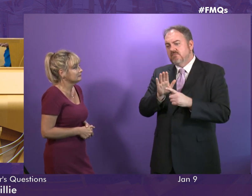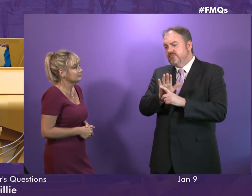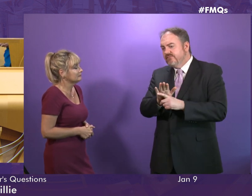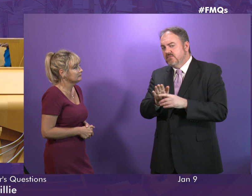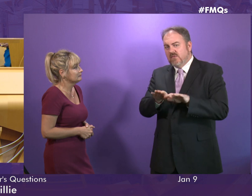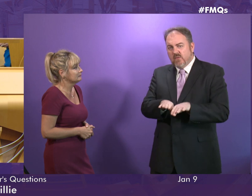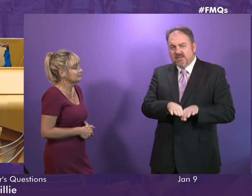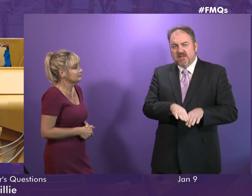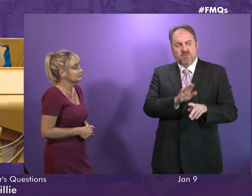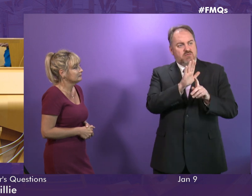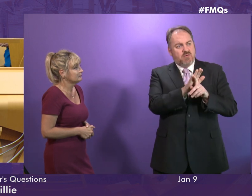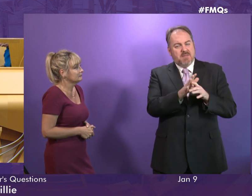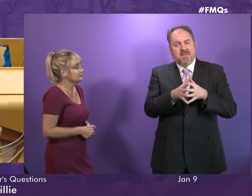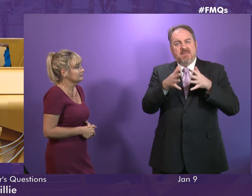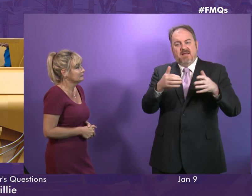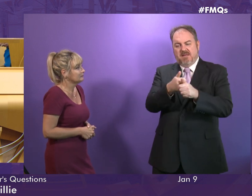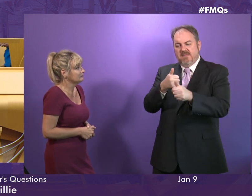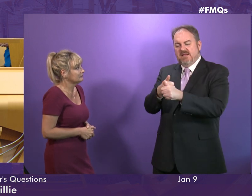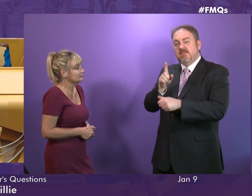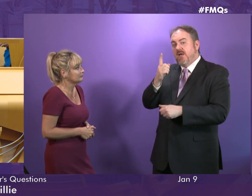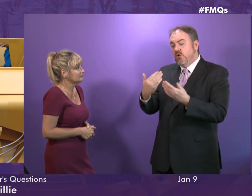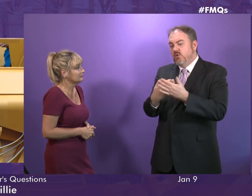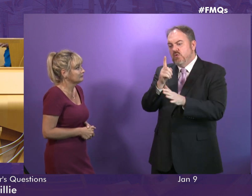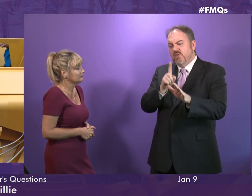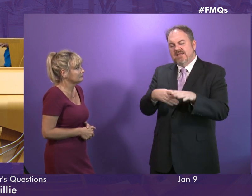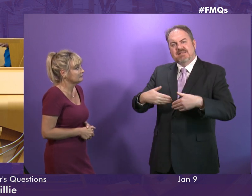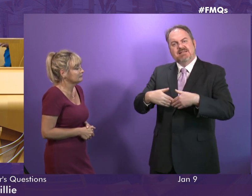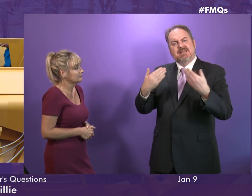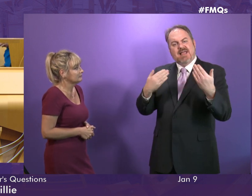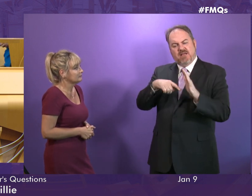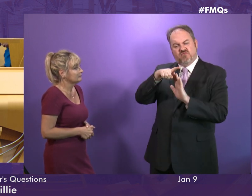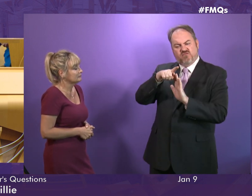large stores from opening, but the new year’s day provisions have not been implemented.